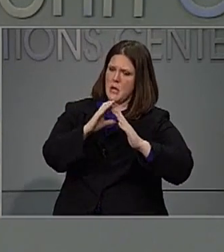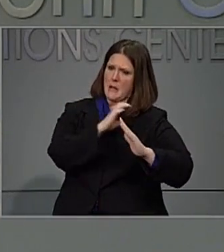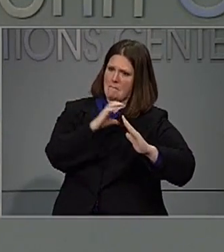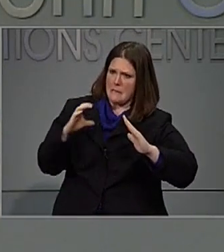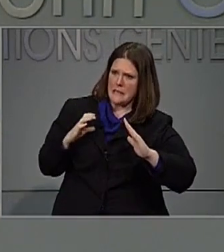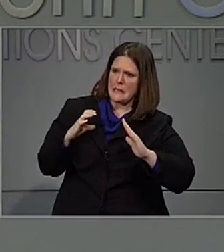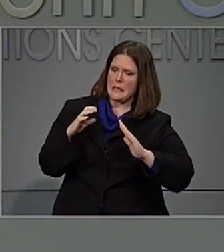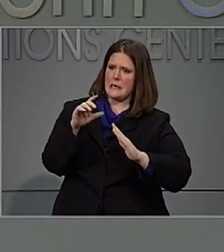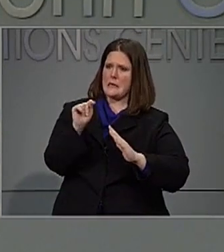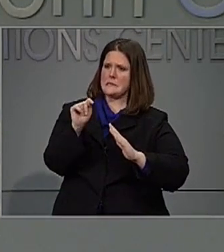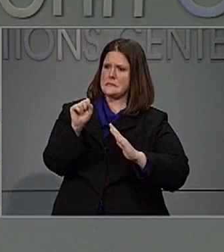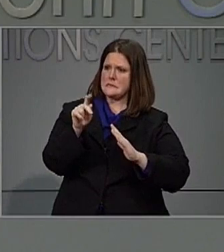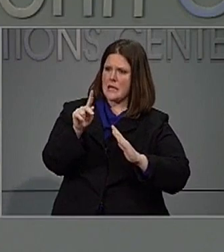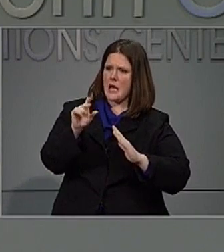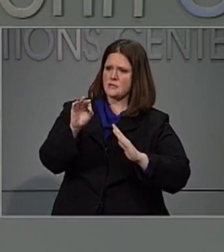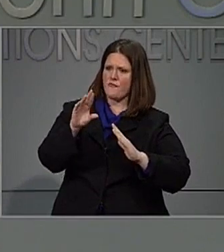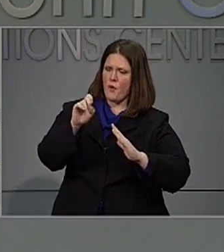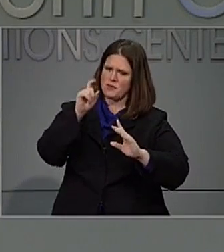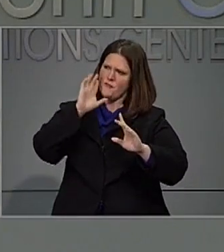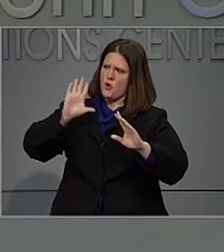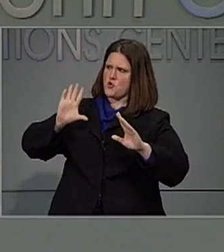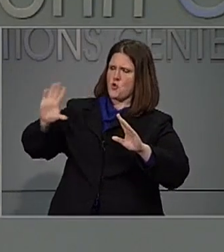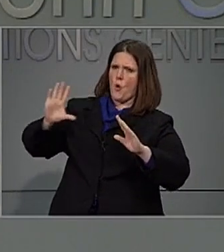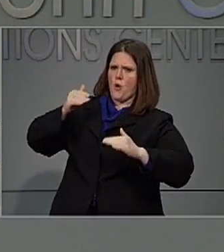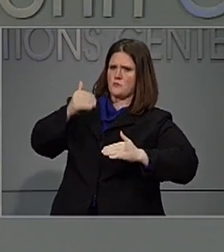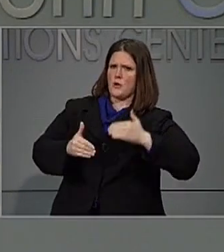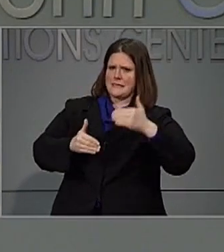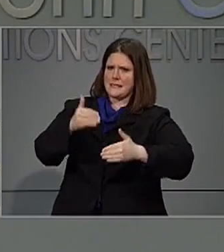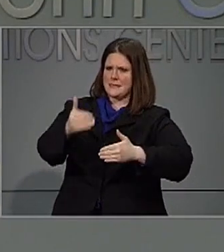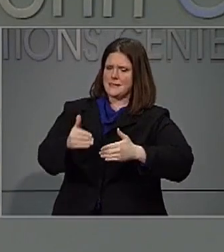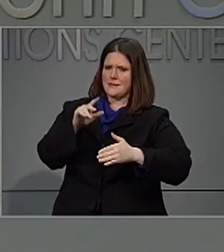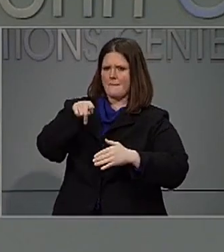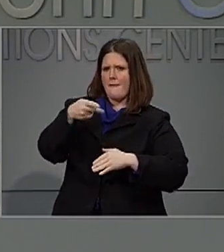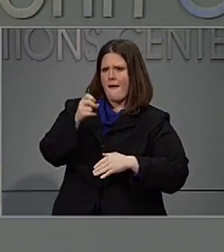HI GOVERNOR. ARE THERE PLANS TO APPOINT A PARTICULAR COMMITTEE OR TASK